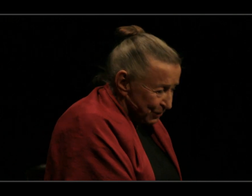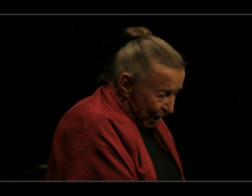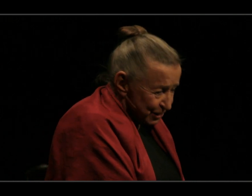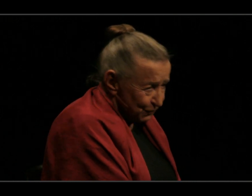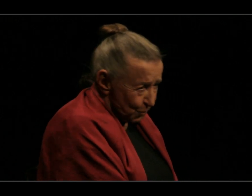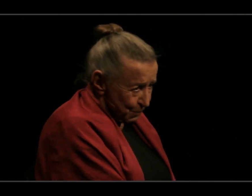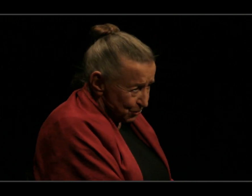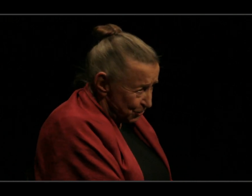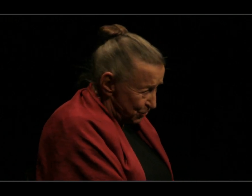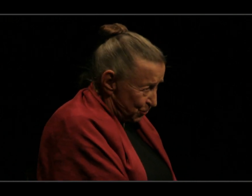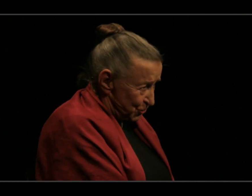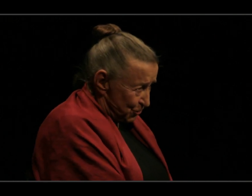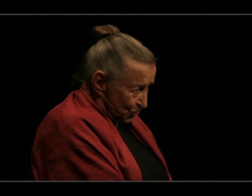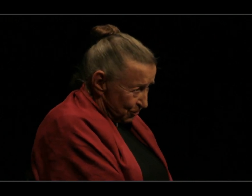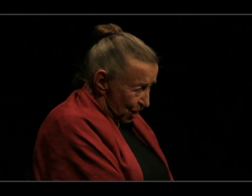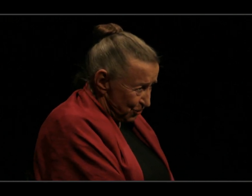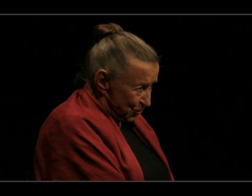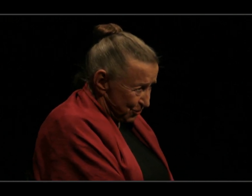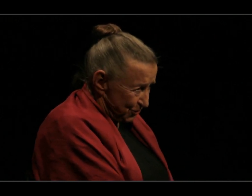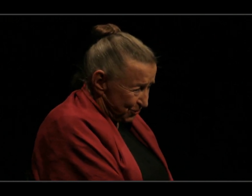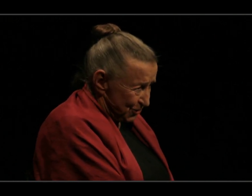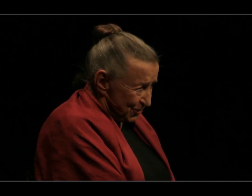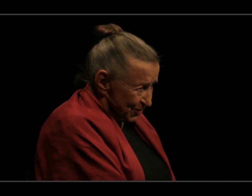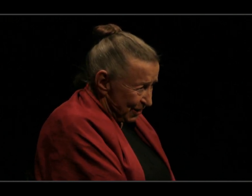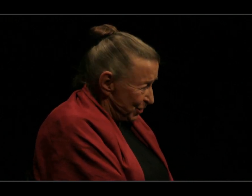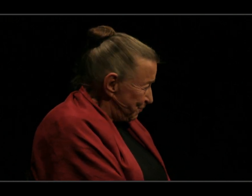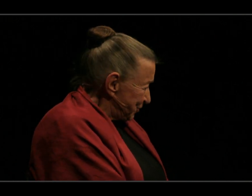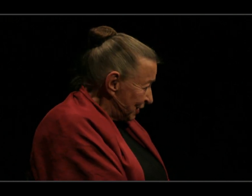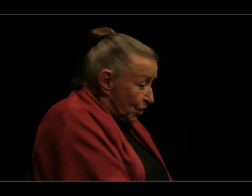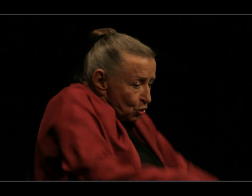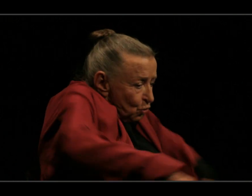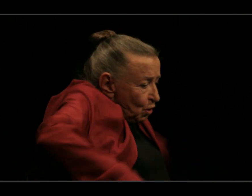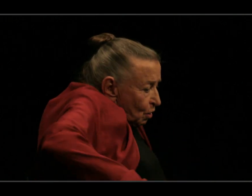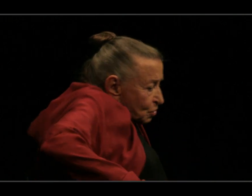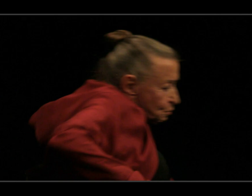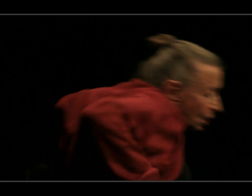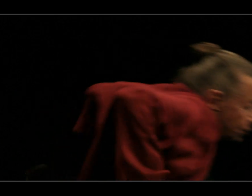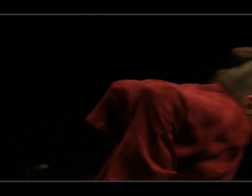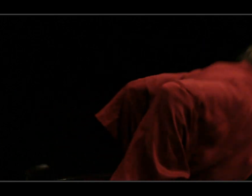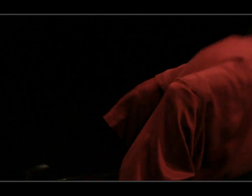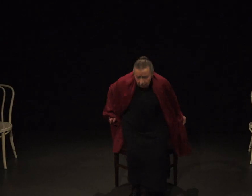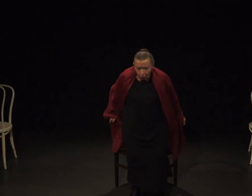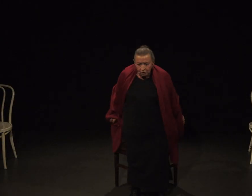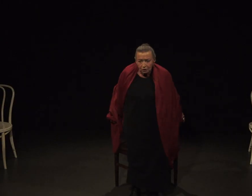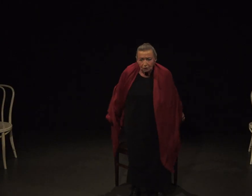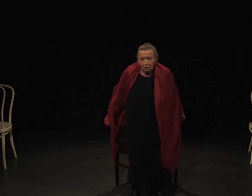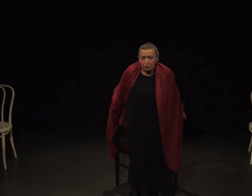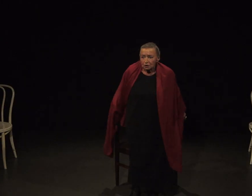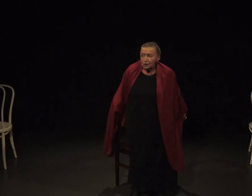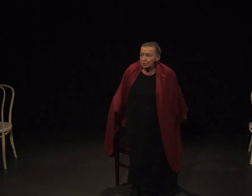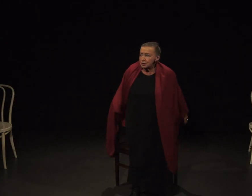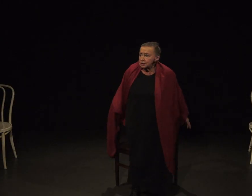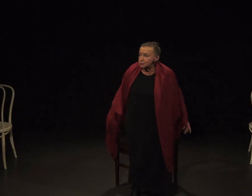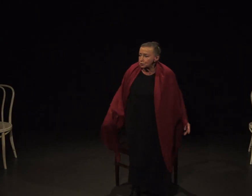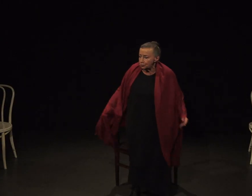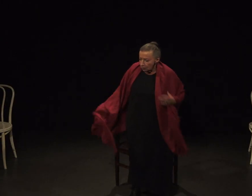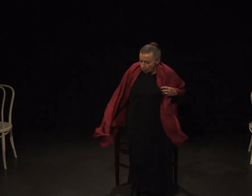I watched chickens, minded the children too. But once I've..." Just then horses and chattered were heard.